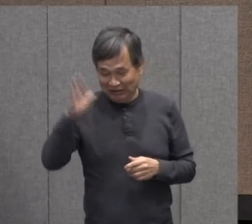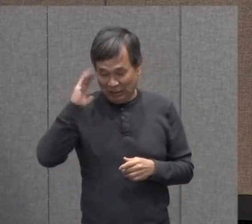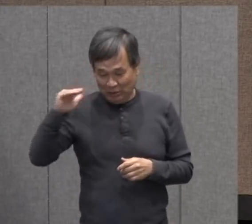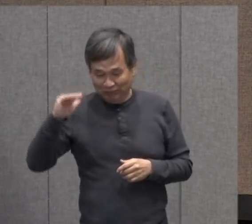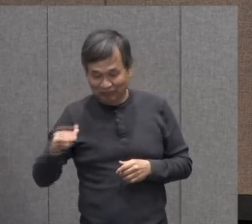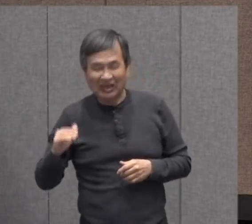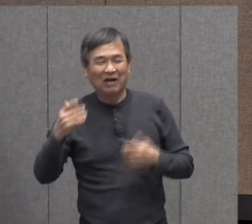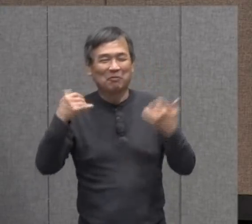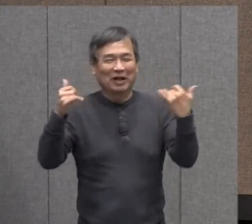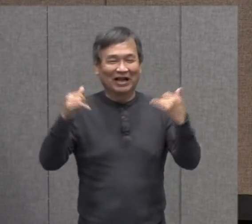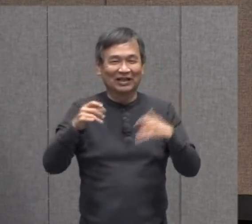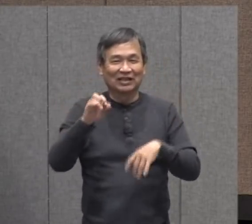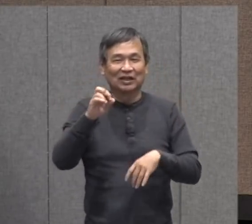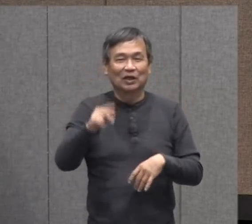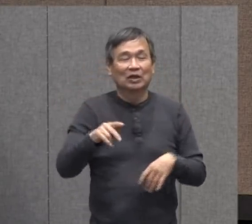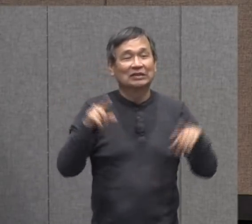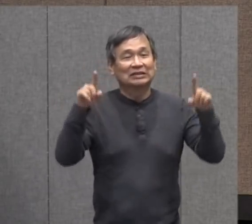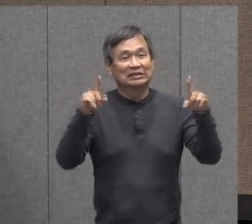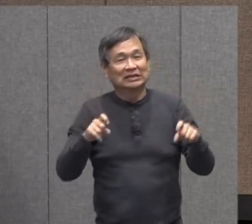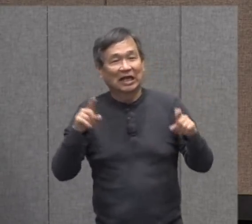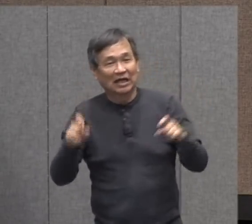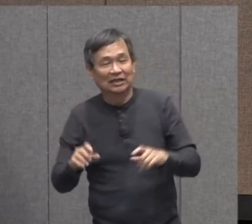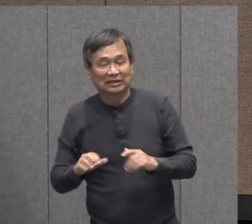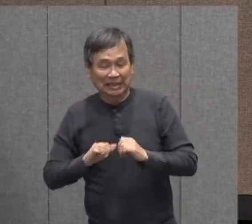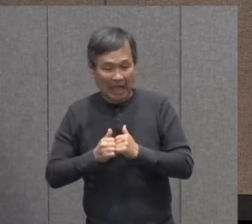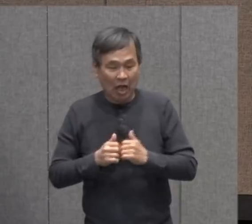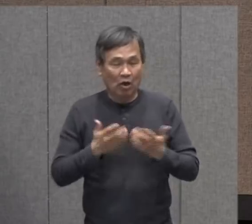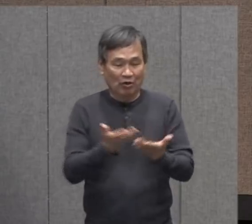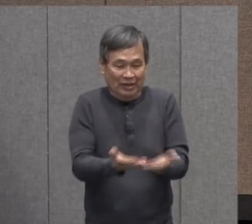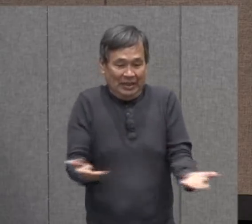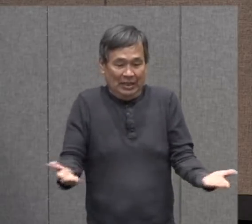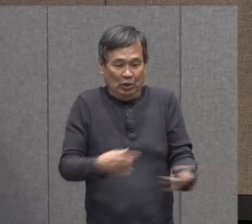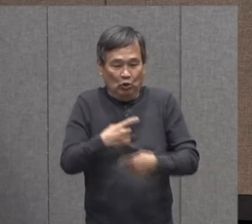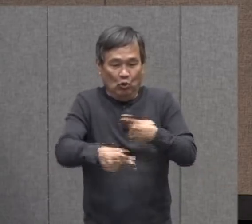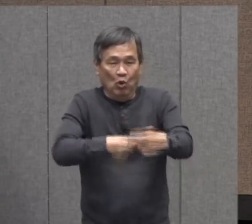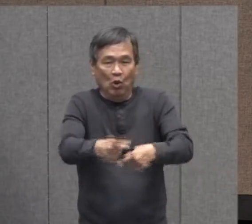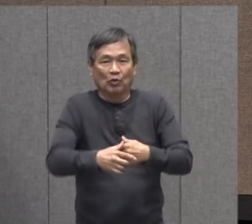I want you to test different objects that roll with different masses at different speeds